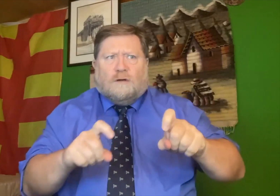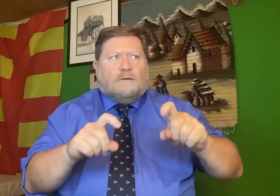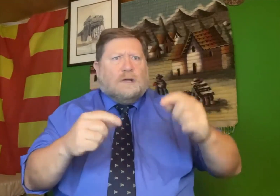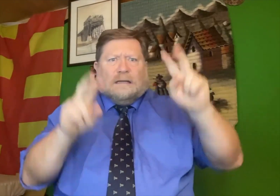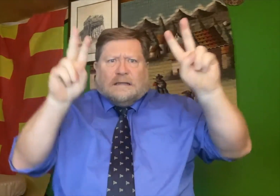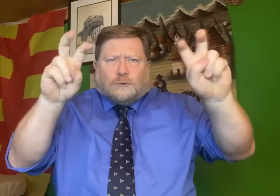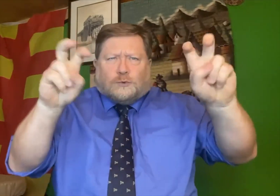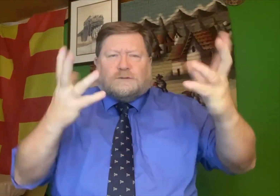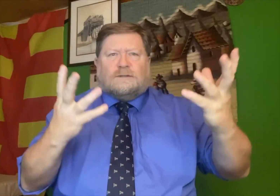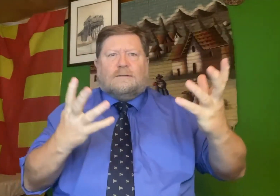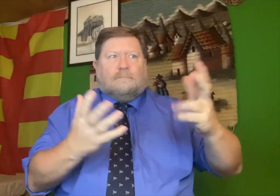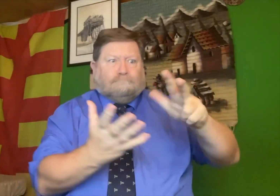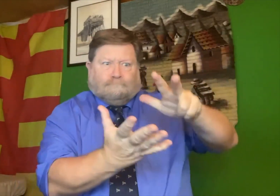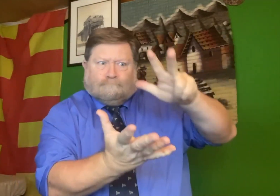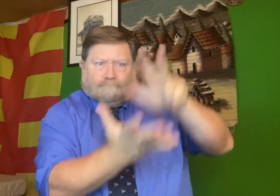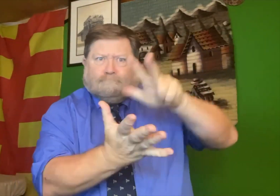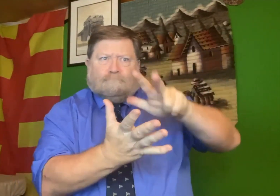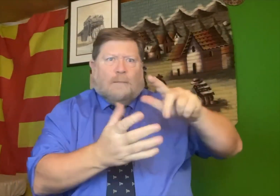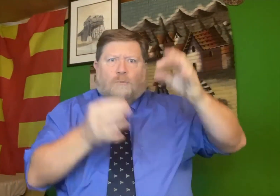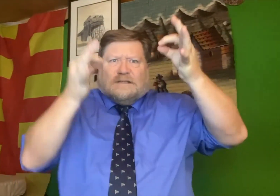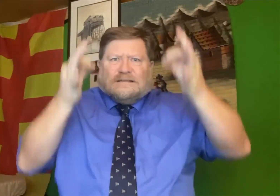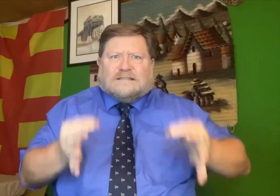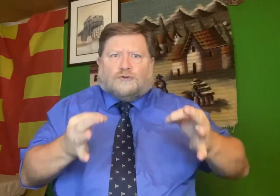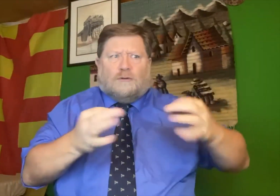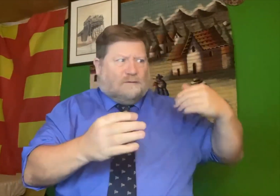and difficult issues. Now the validity of the decision making